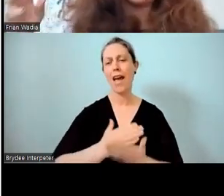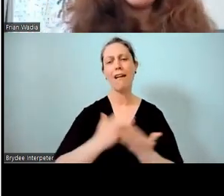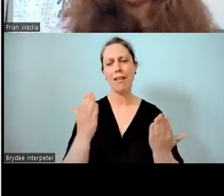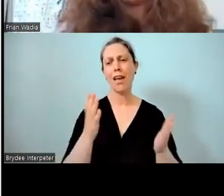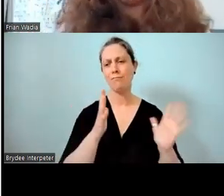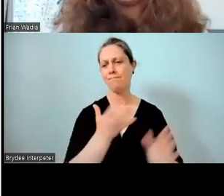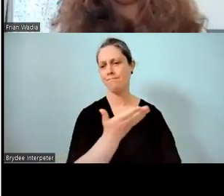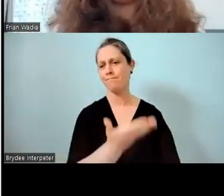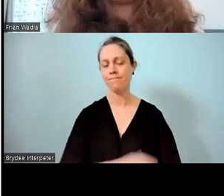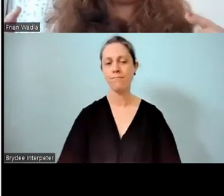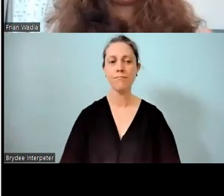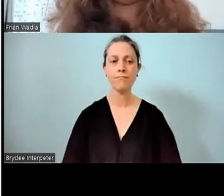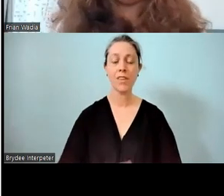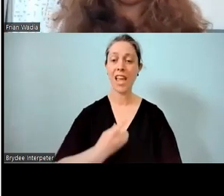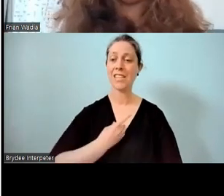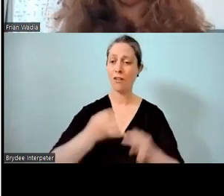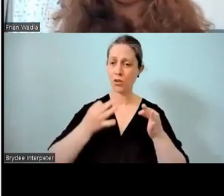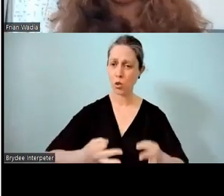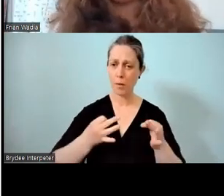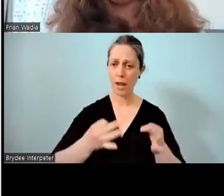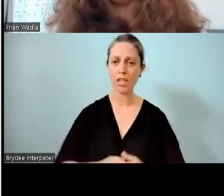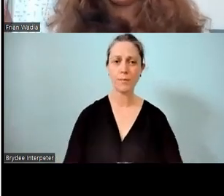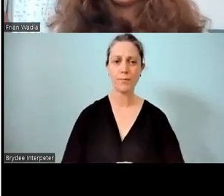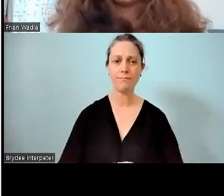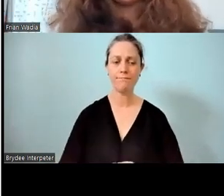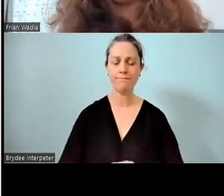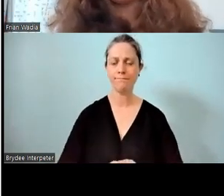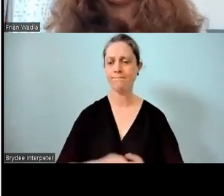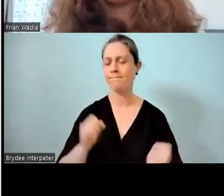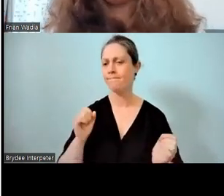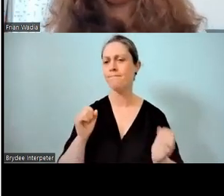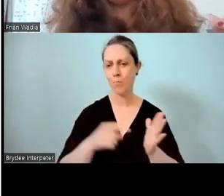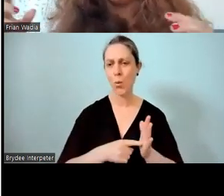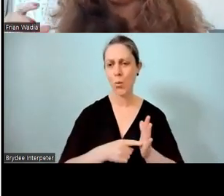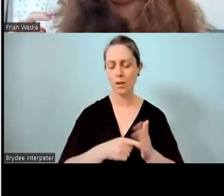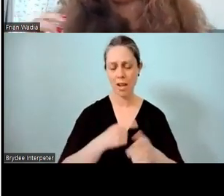Self-determination is a key one. It is all about that choice, control,